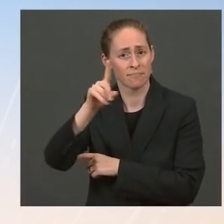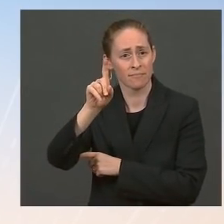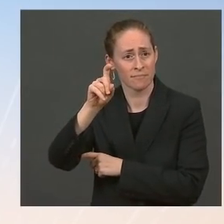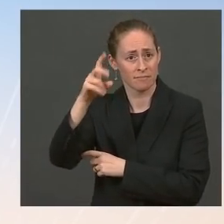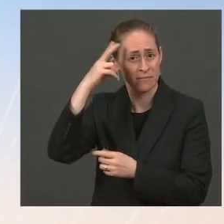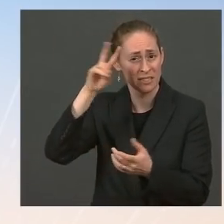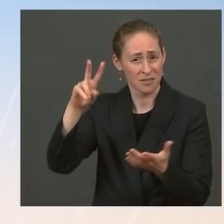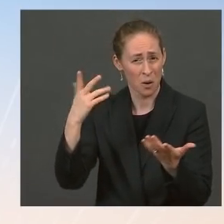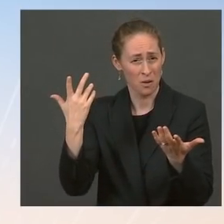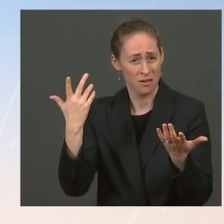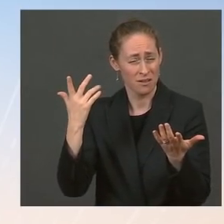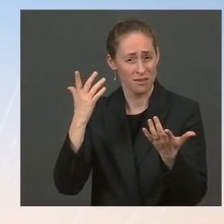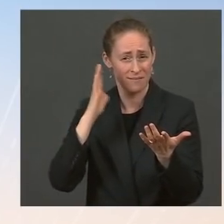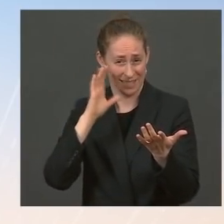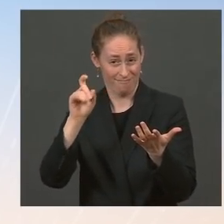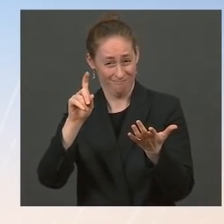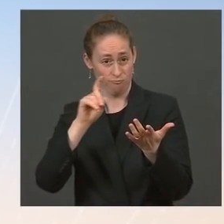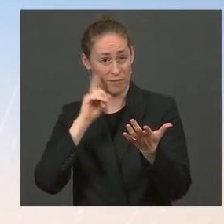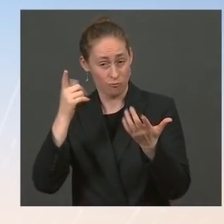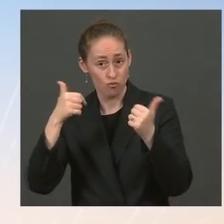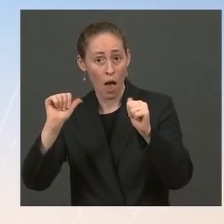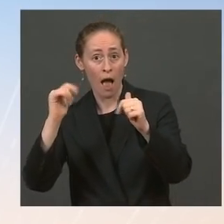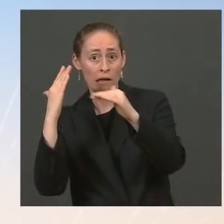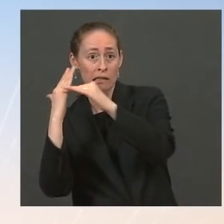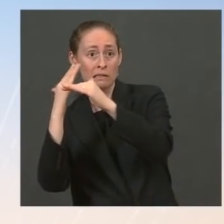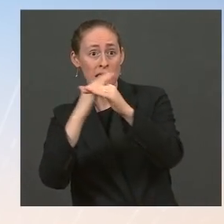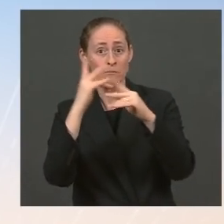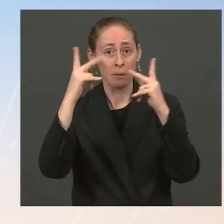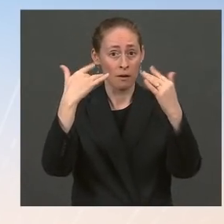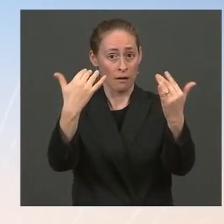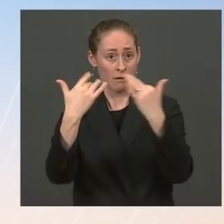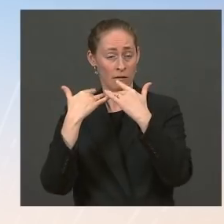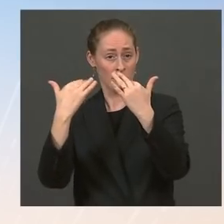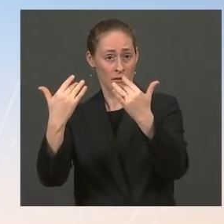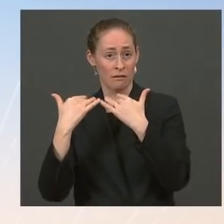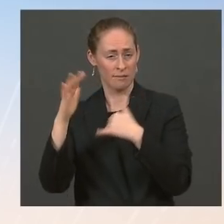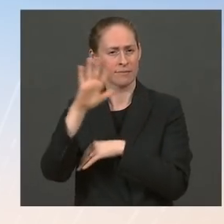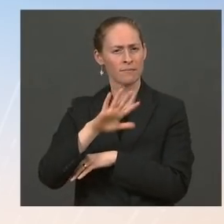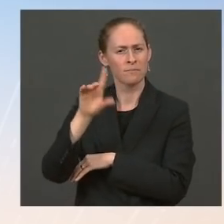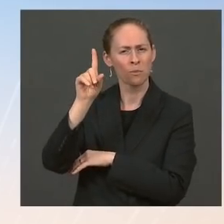in the last year, I think it was 1.7 million individuals